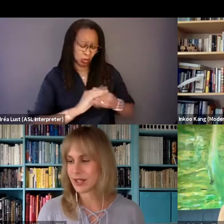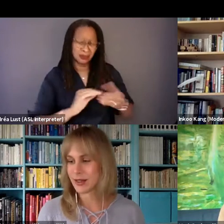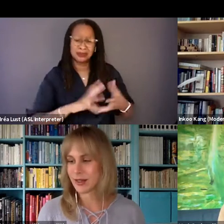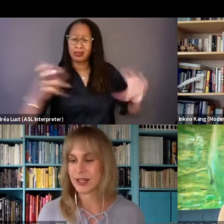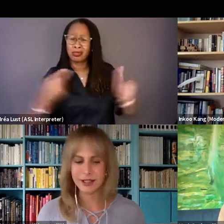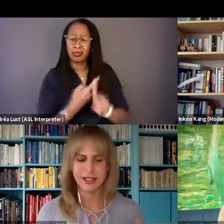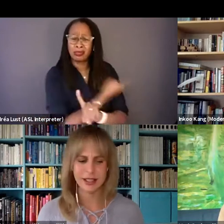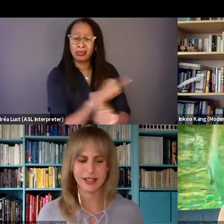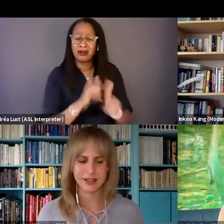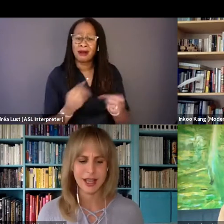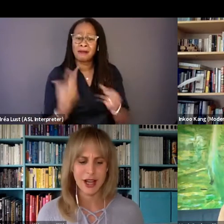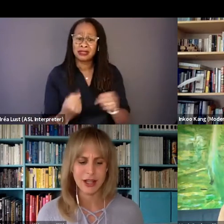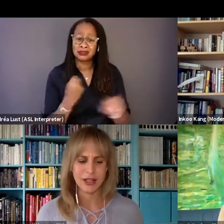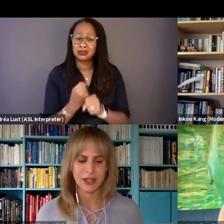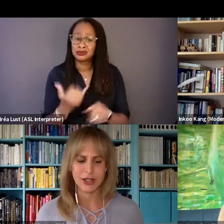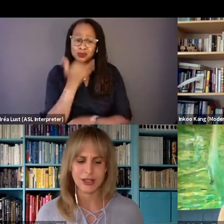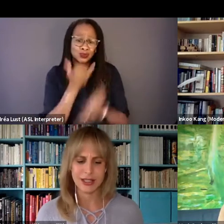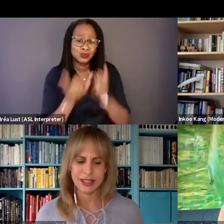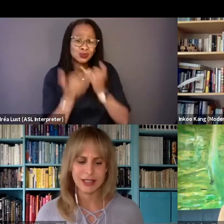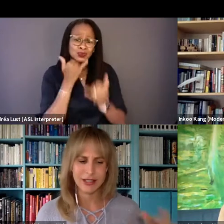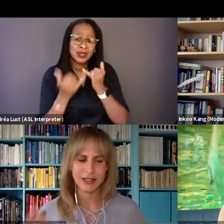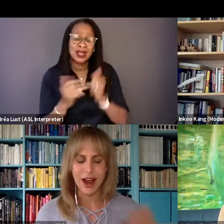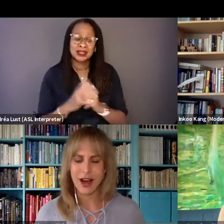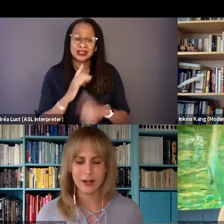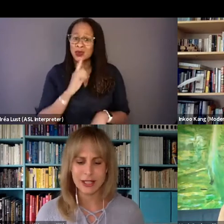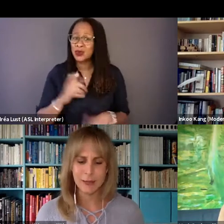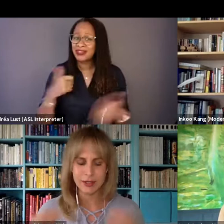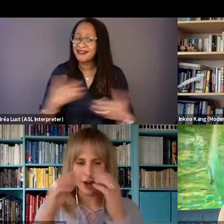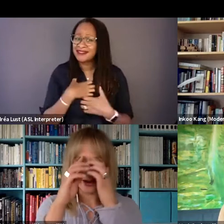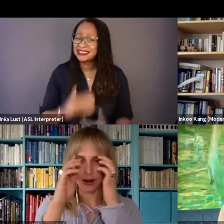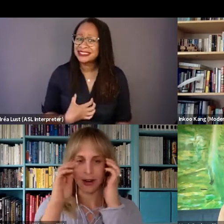that there is this just desire, deep desire